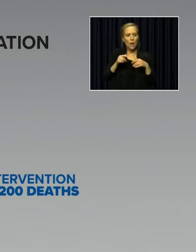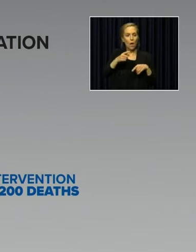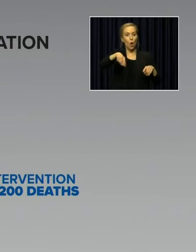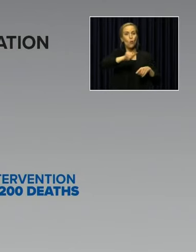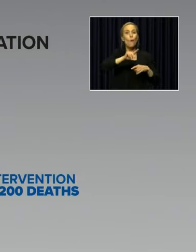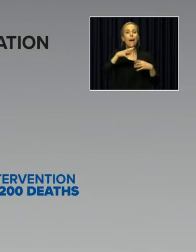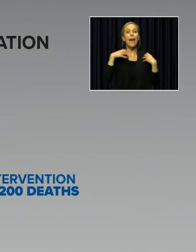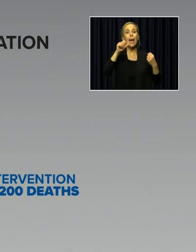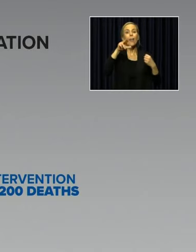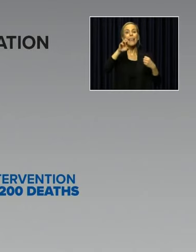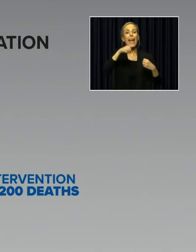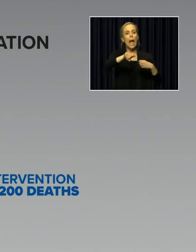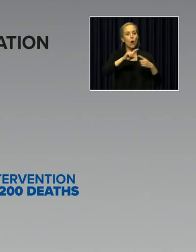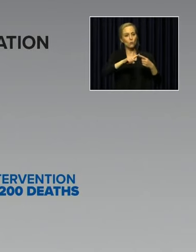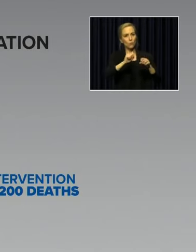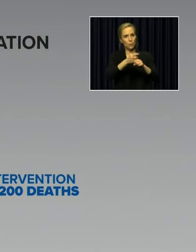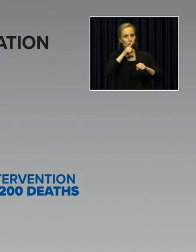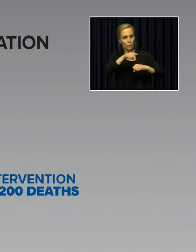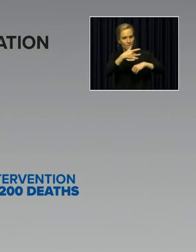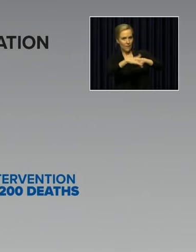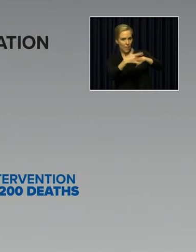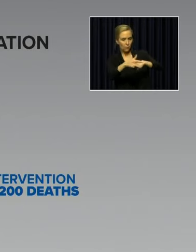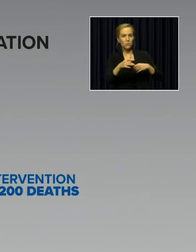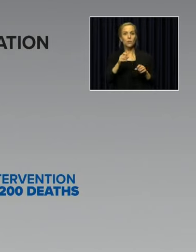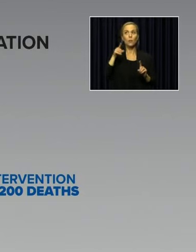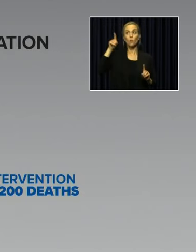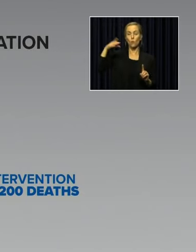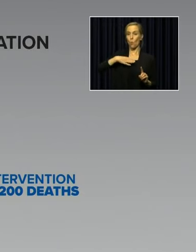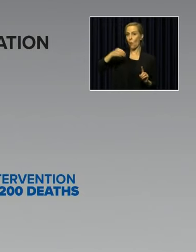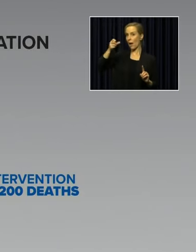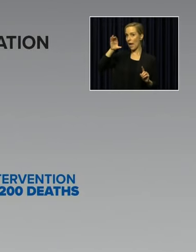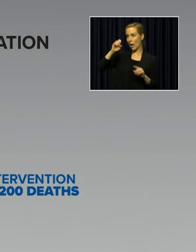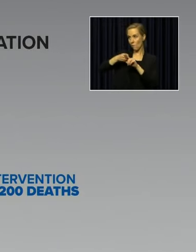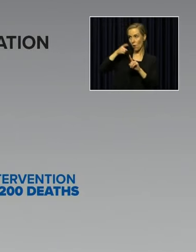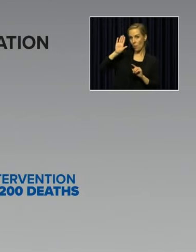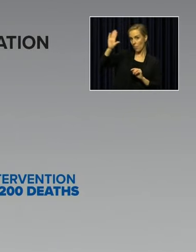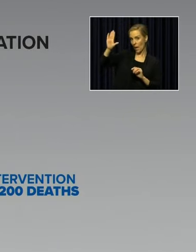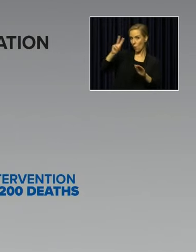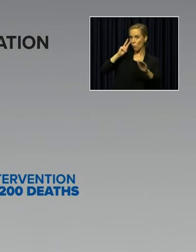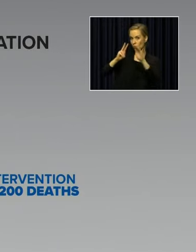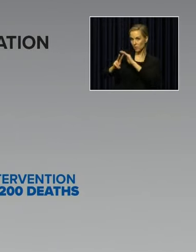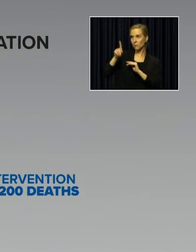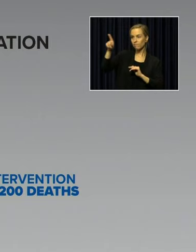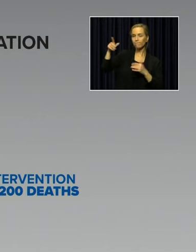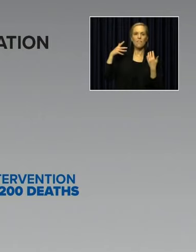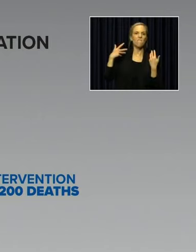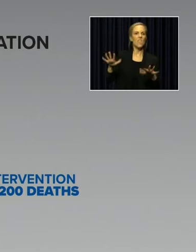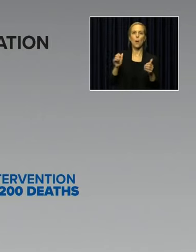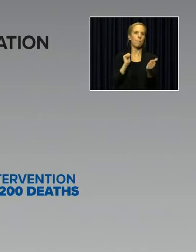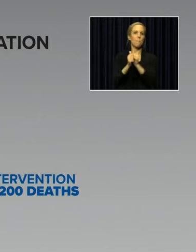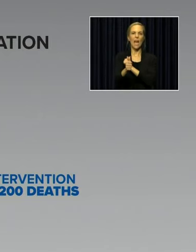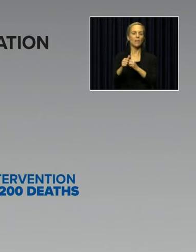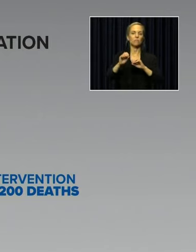US, CAN BE A PART OF, AND WE'VE SHOWN THIS. THE DIFFERENCE BETWEEN US DOING THIS WELL, BEING HEALTHY AT